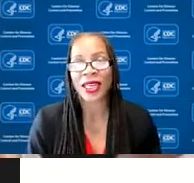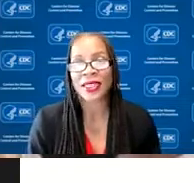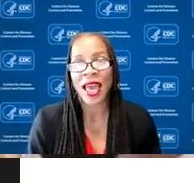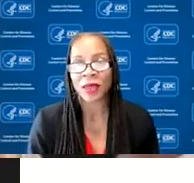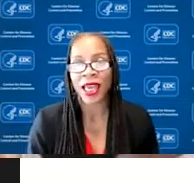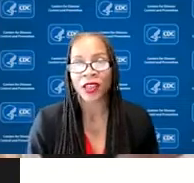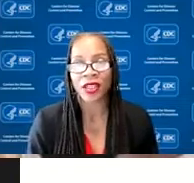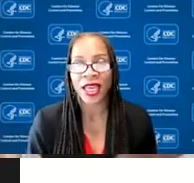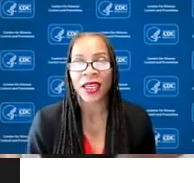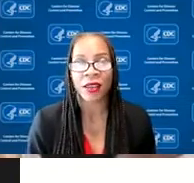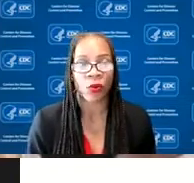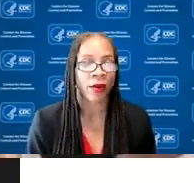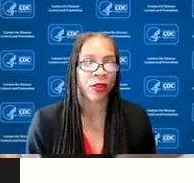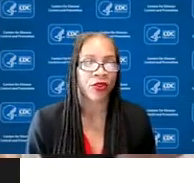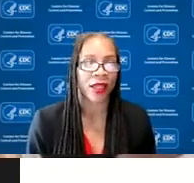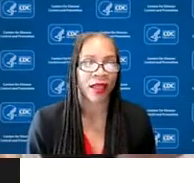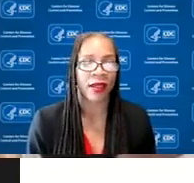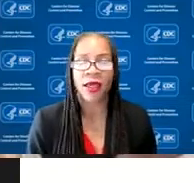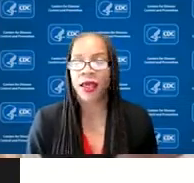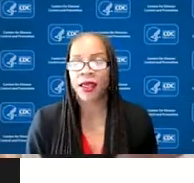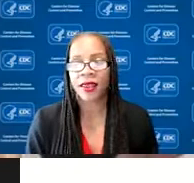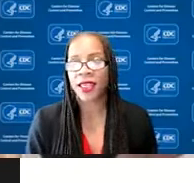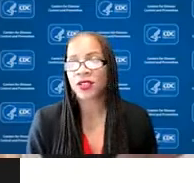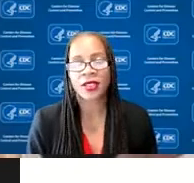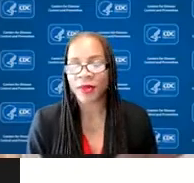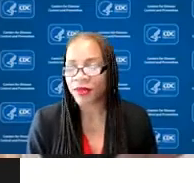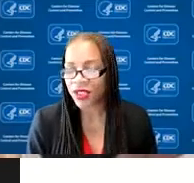getting timely, accurate data and that we’re able to track that. These are just some of